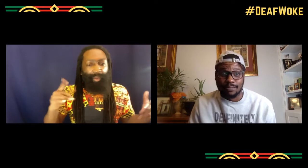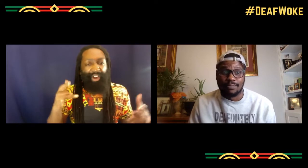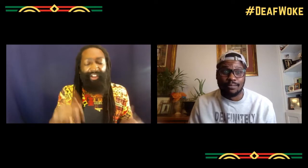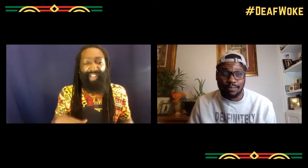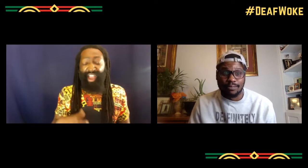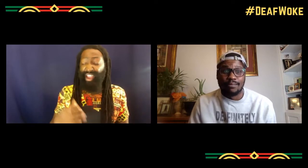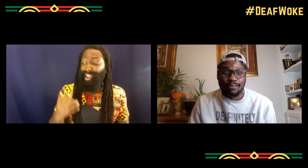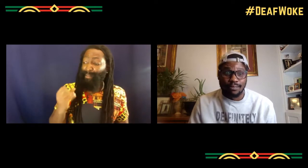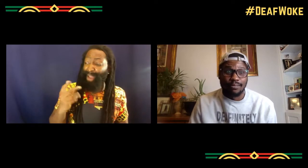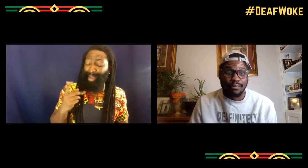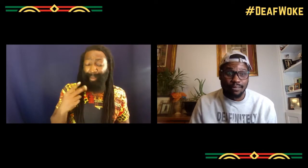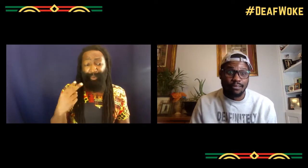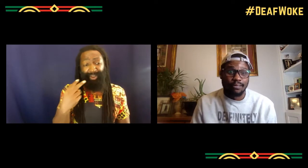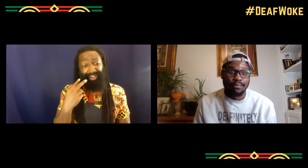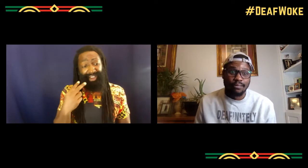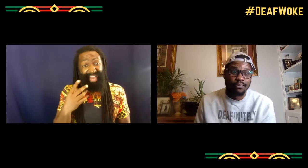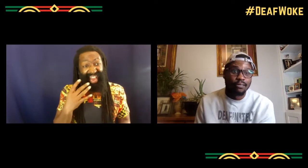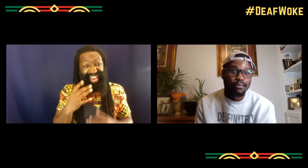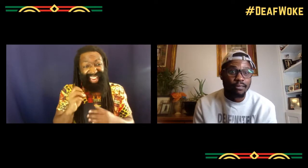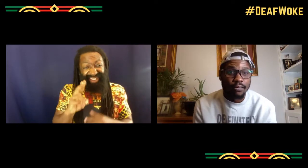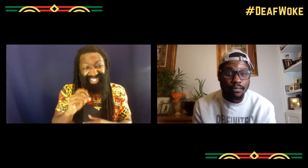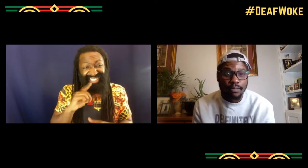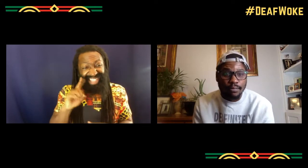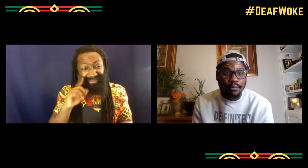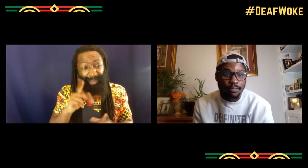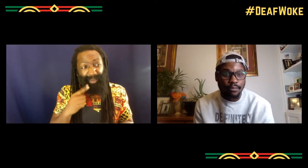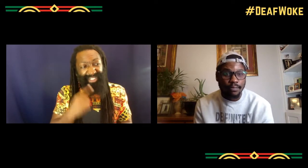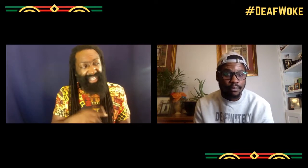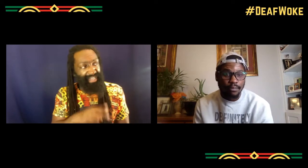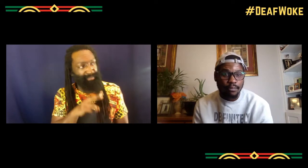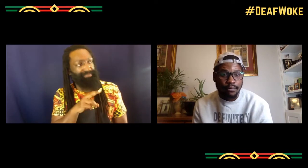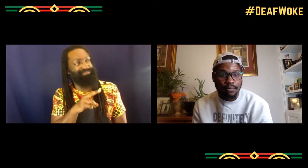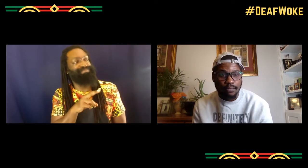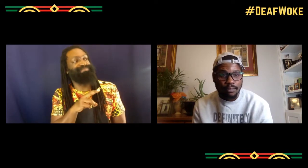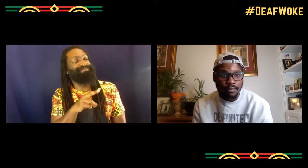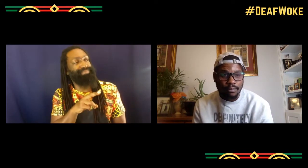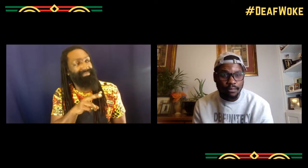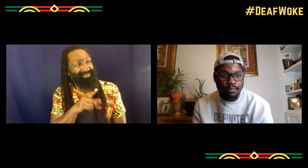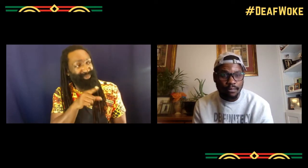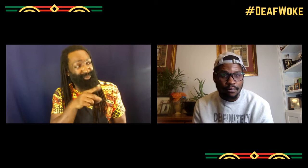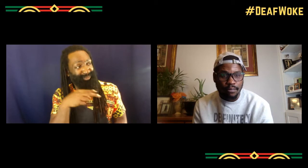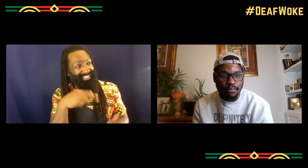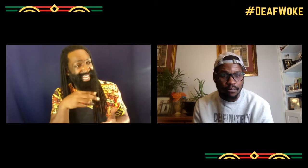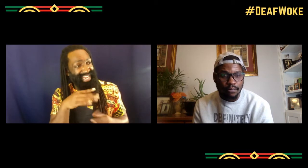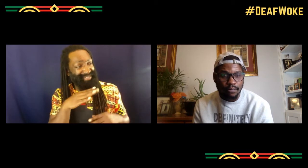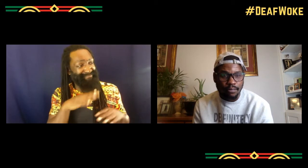it was so difficult to find deaf dancers. And even deaf people would look at me